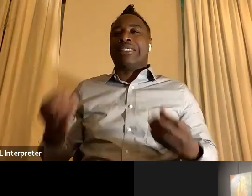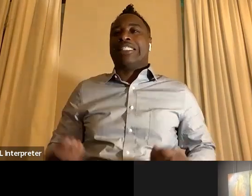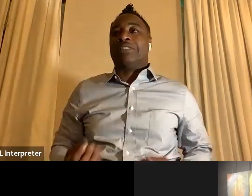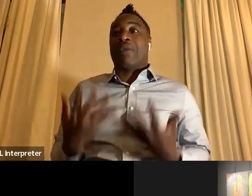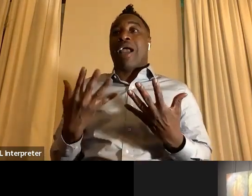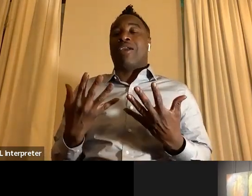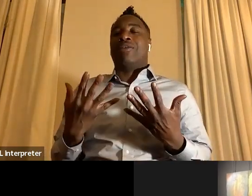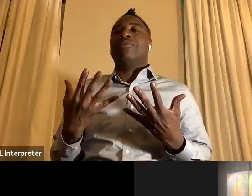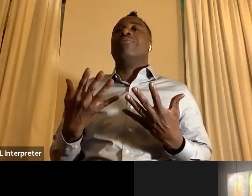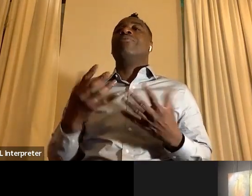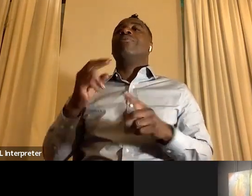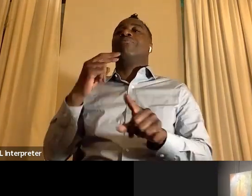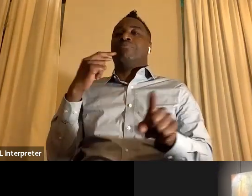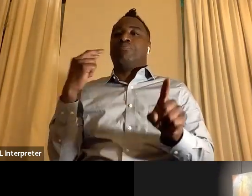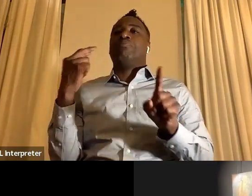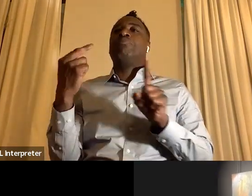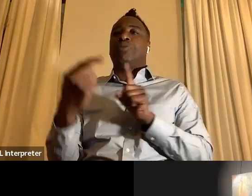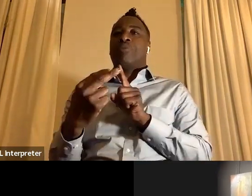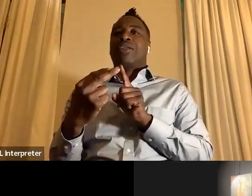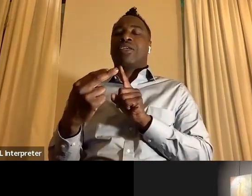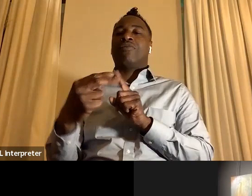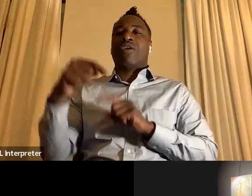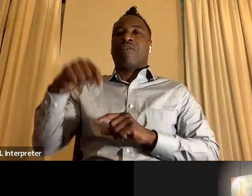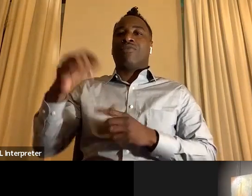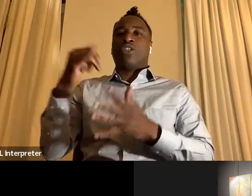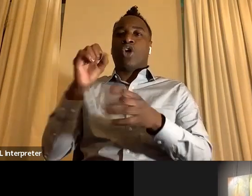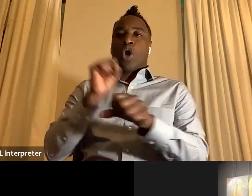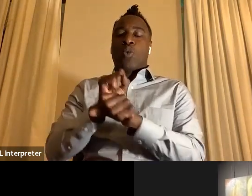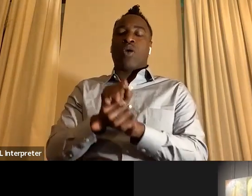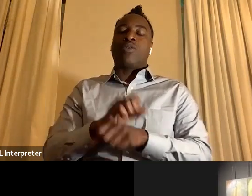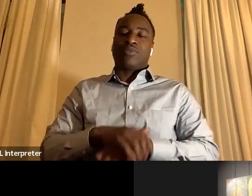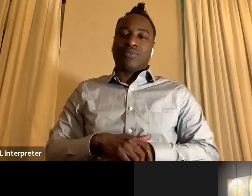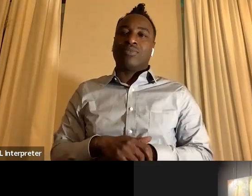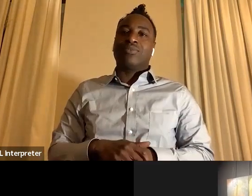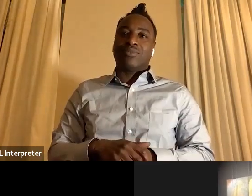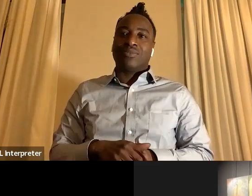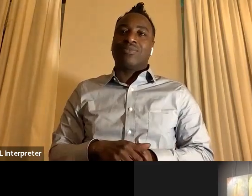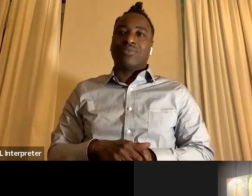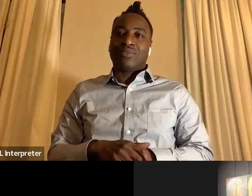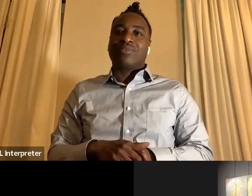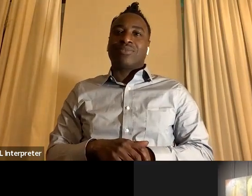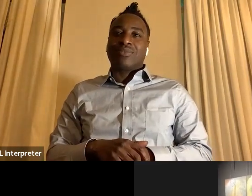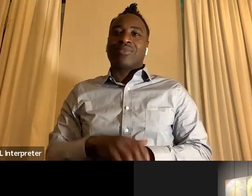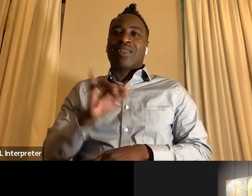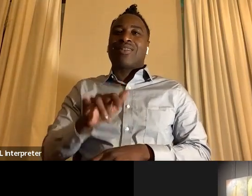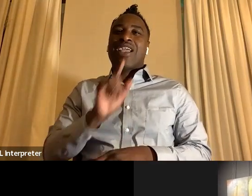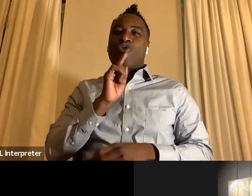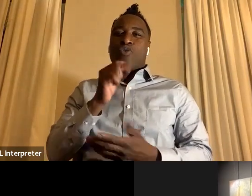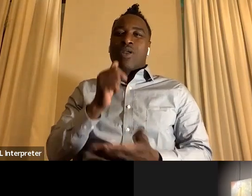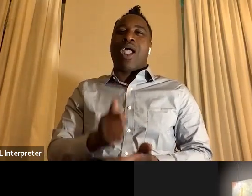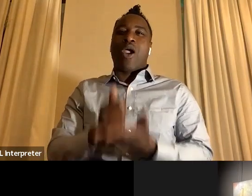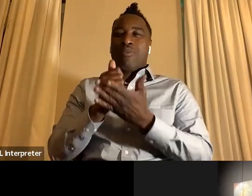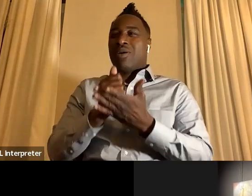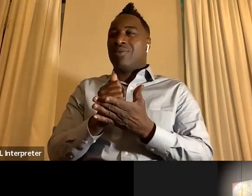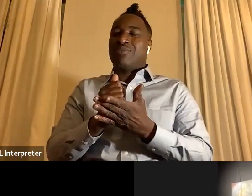and the perspective of this piece, which is from that child like lens. So I feel like that really helps give it that kind of memory look.